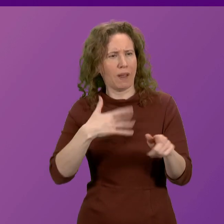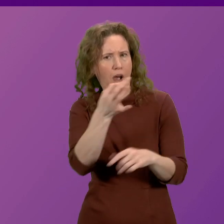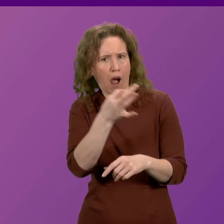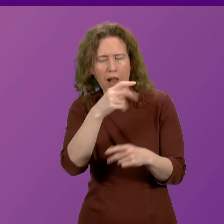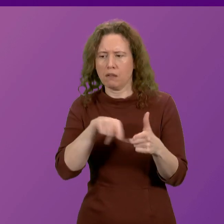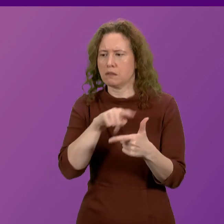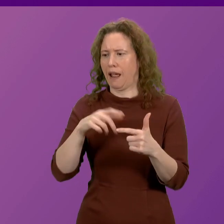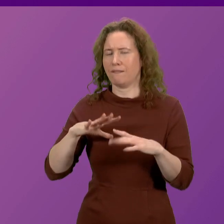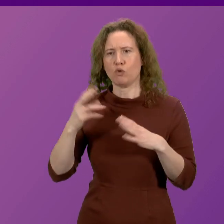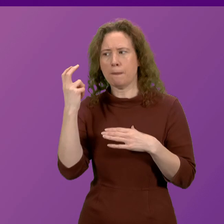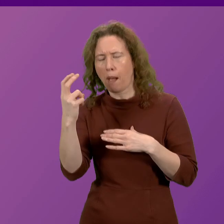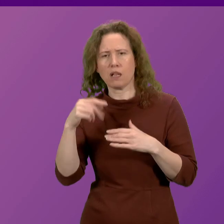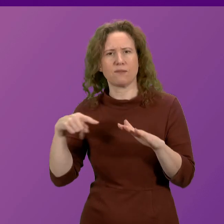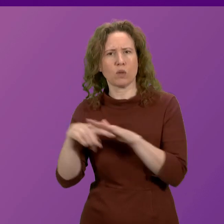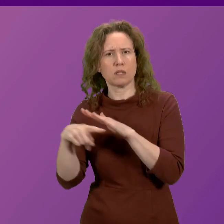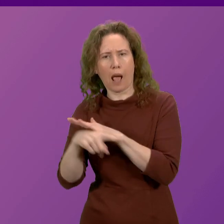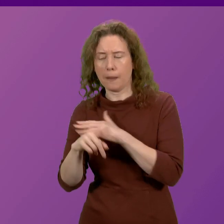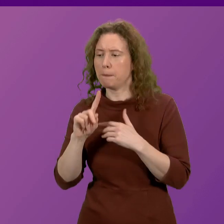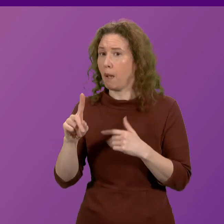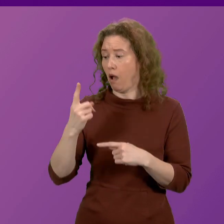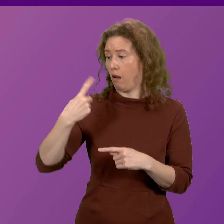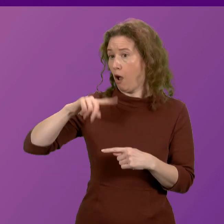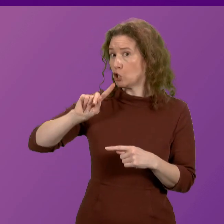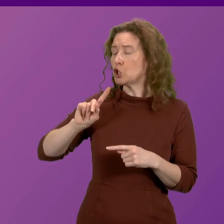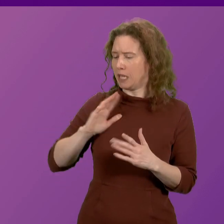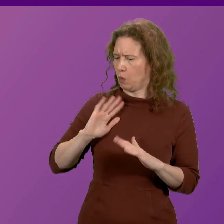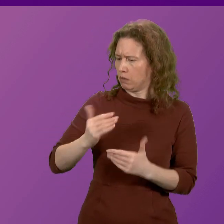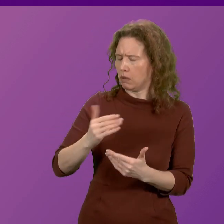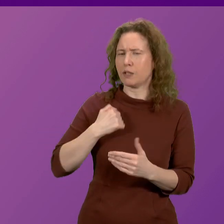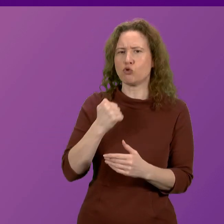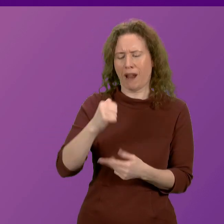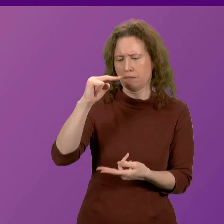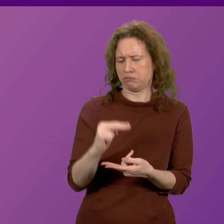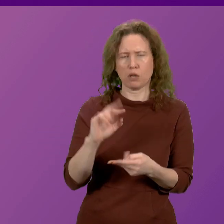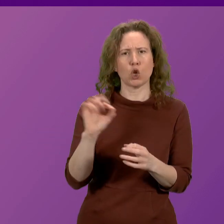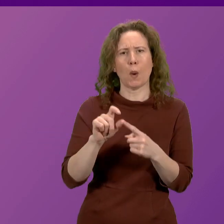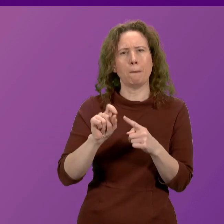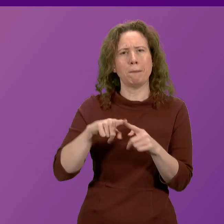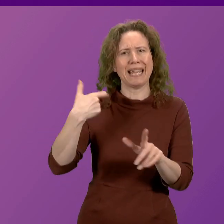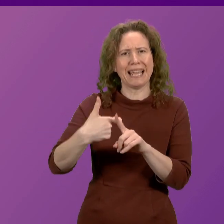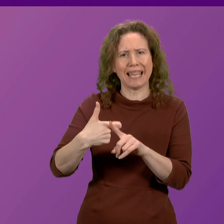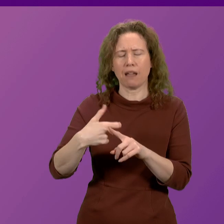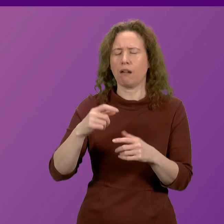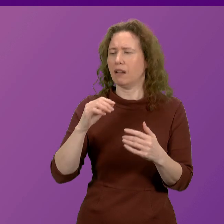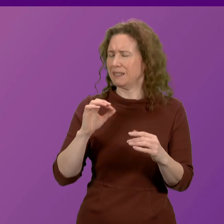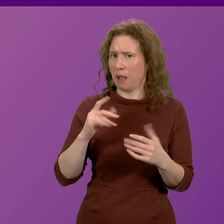However, peak rail fares, which were removed by the Greens last year, have returned, and the cap on the price of bus fares that we proposed is not there. Funding to make walking and cycling